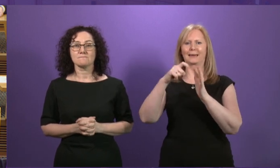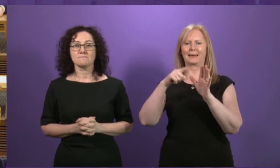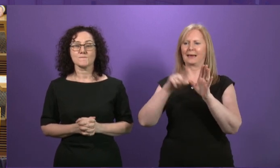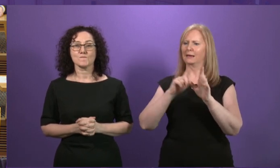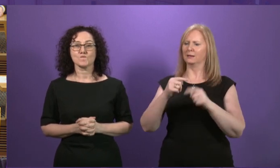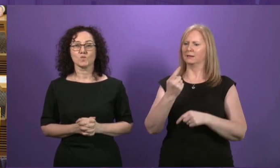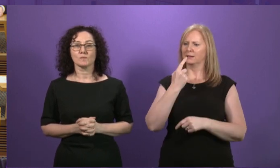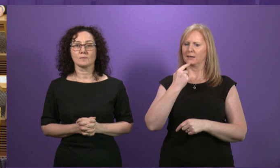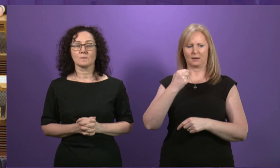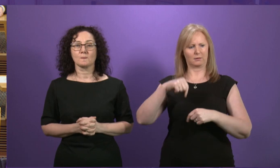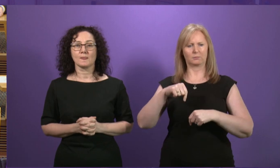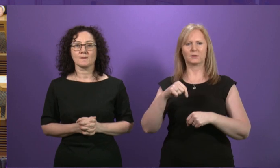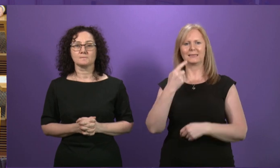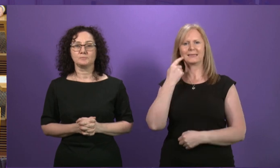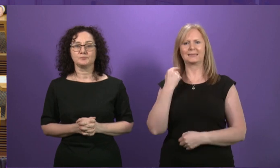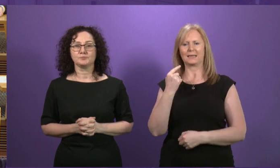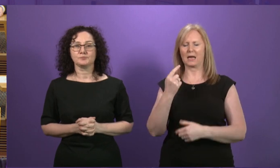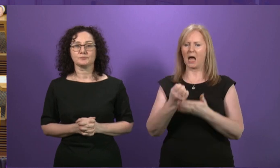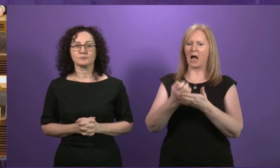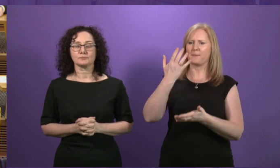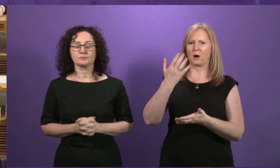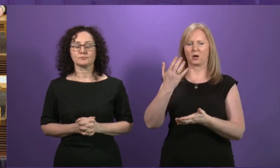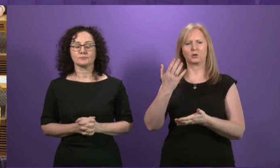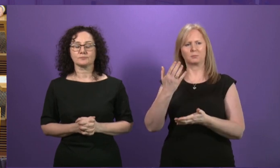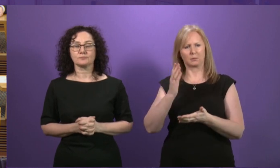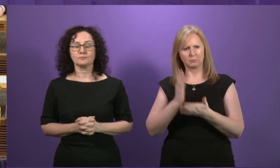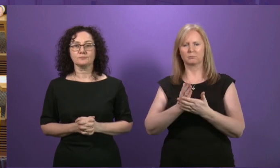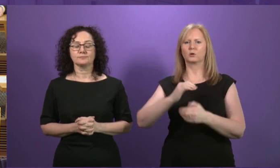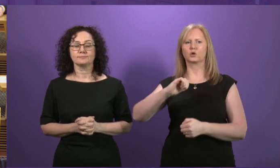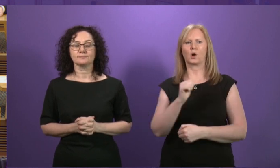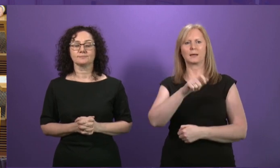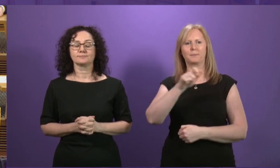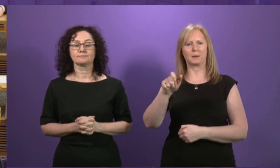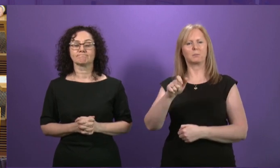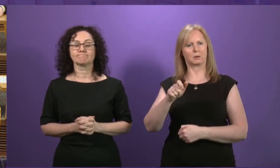that would cost, but the people of Scotland deserve an answer, so, this afternoon, can